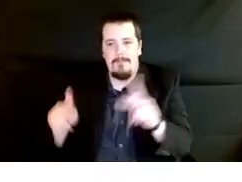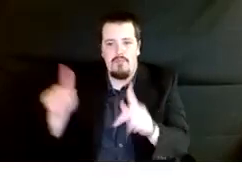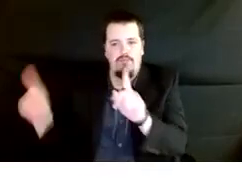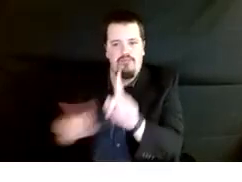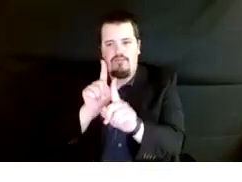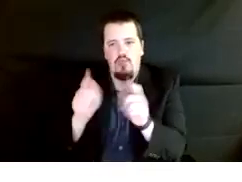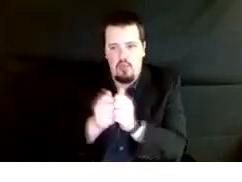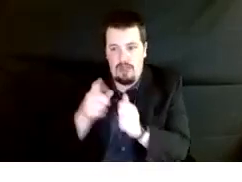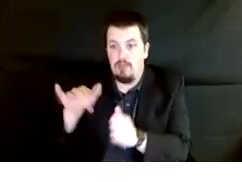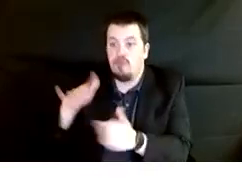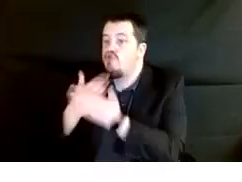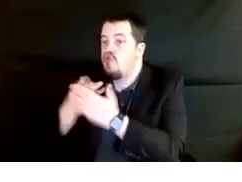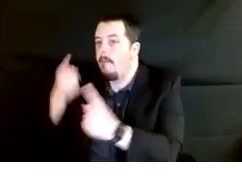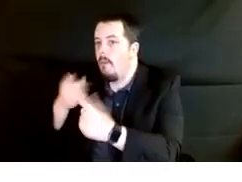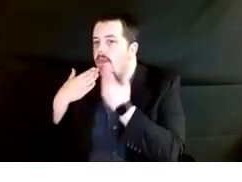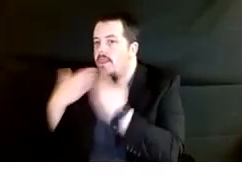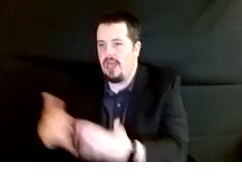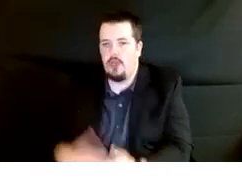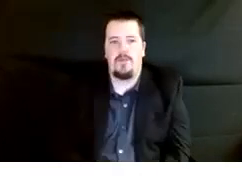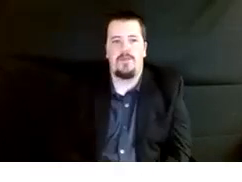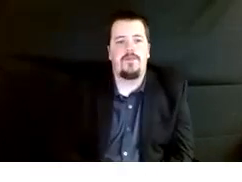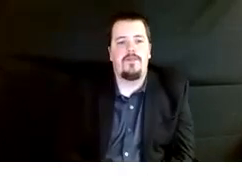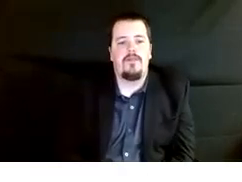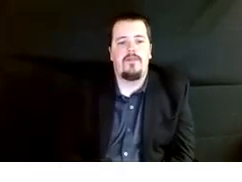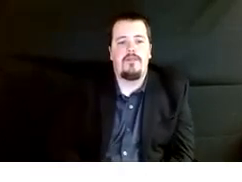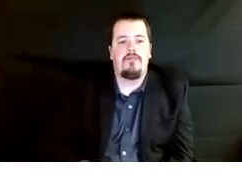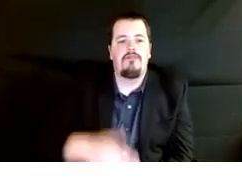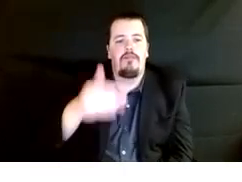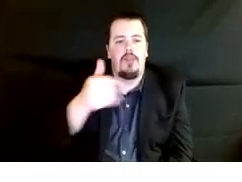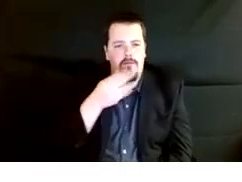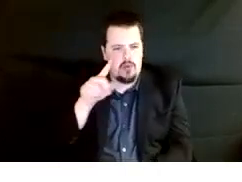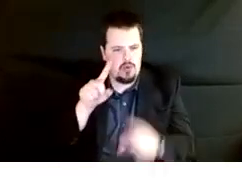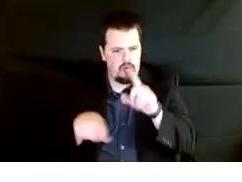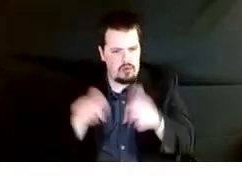great..... great, thank you um so then there are a couple of questions about getting a hold of